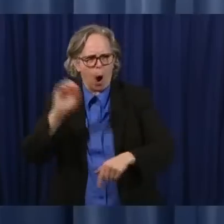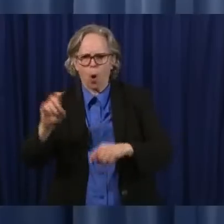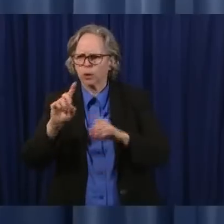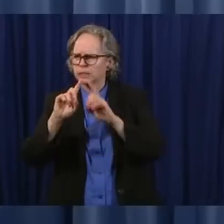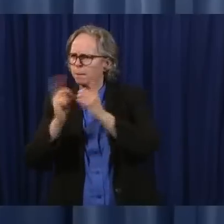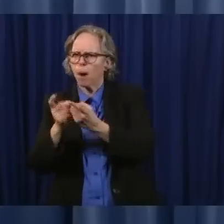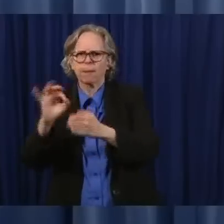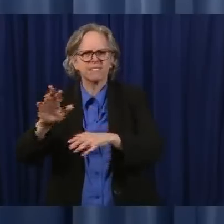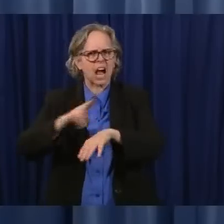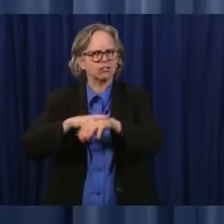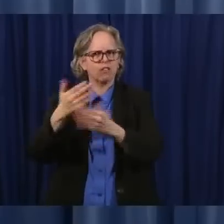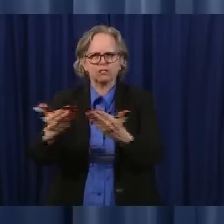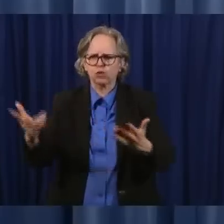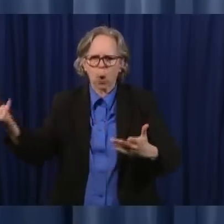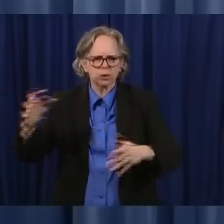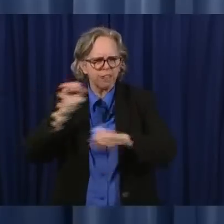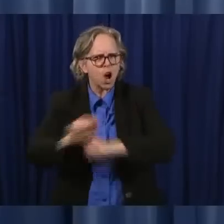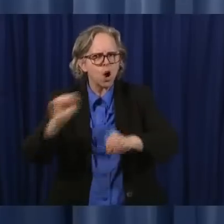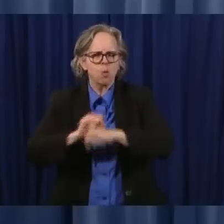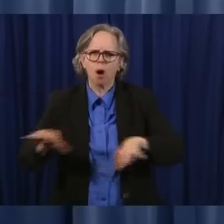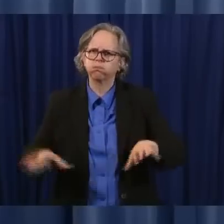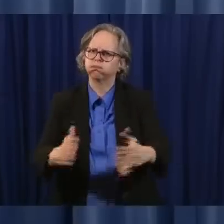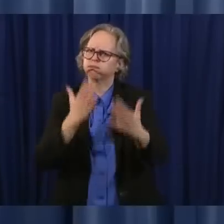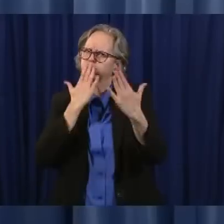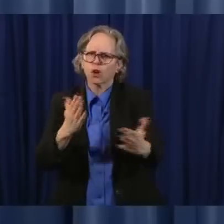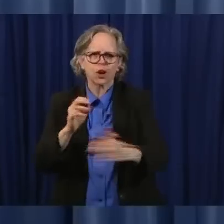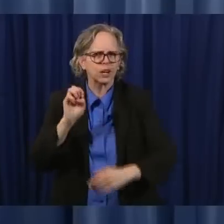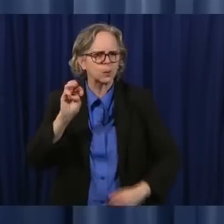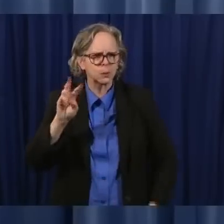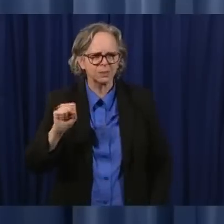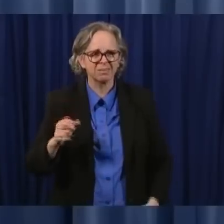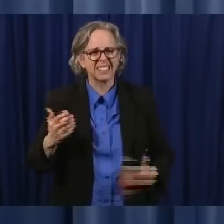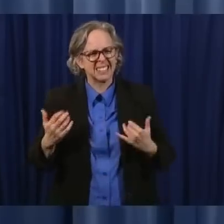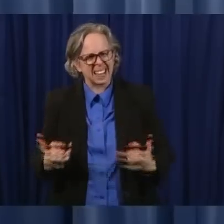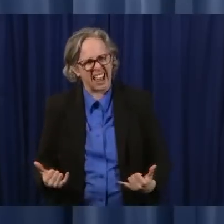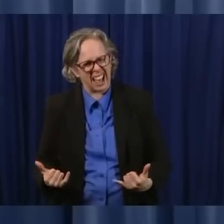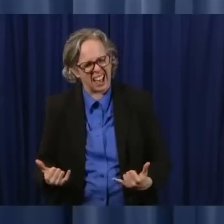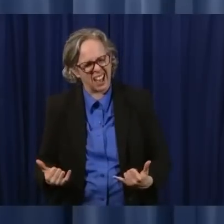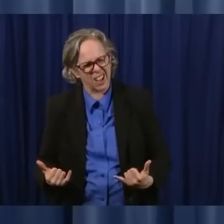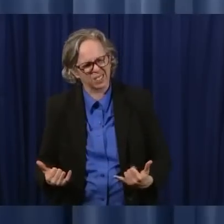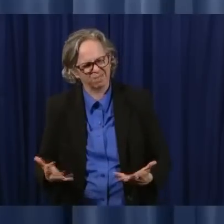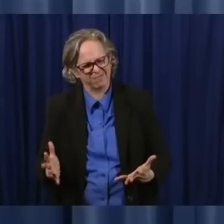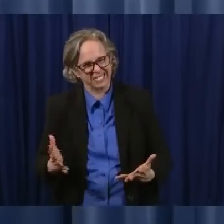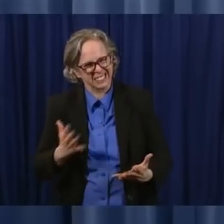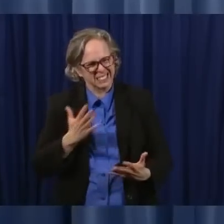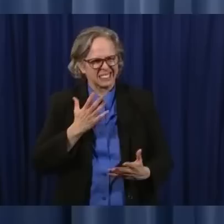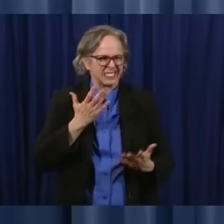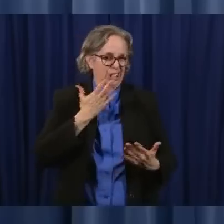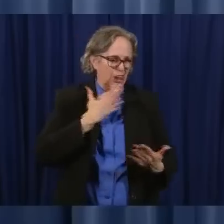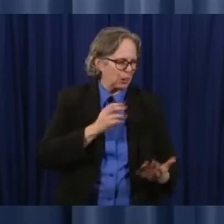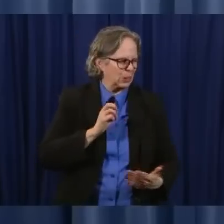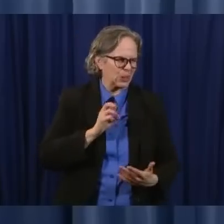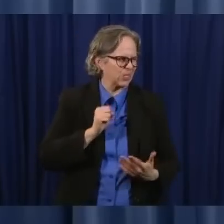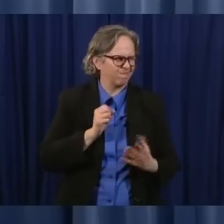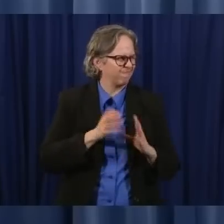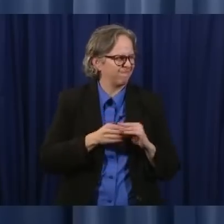SYMBOL OF AMERICAN STRENGTH, RESILIENCE, AND THE EAGLES COME BACK IN OHIO AND ACROSS THE COUNTRY PROVES THAT WE CAN OVERCOME ANY CHALLENGES WHEN WE WERE TOGETHER. SO GOOD NEWS FROM MARY MERTZ AND THE OHIO DEPARTMENT OF